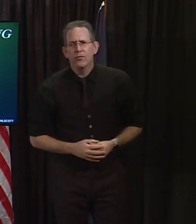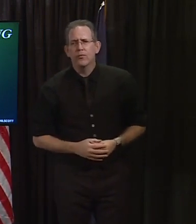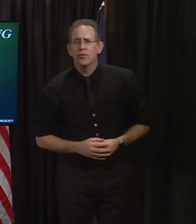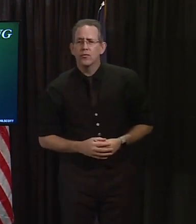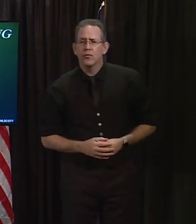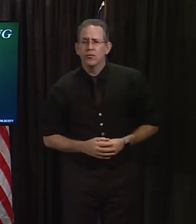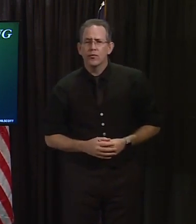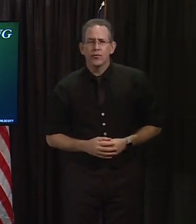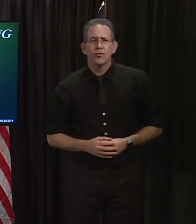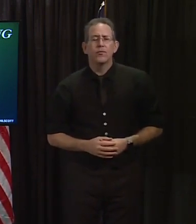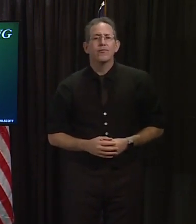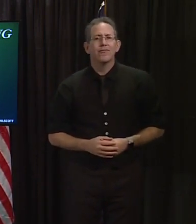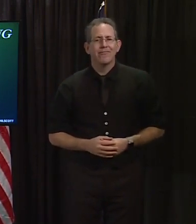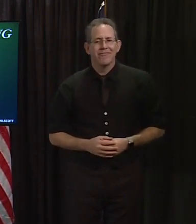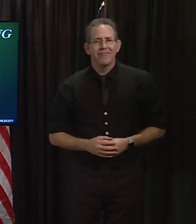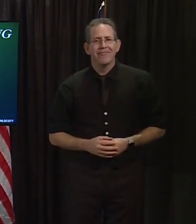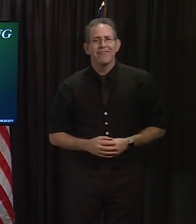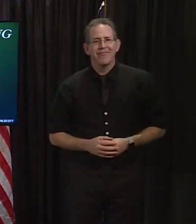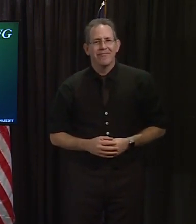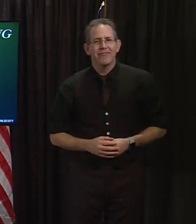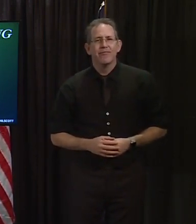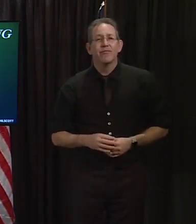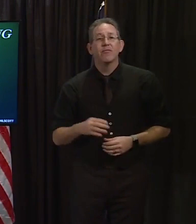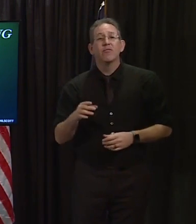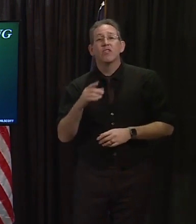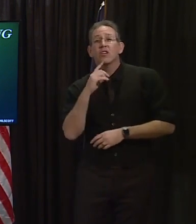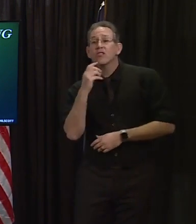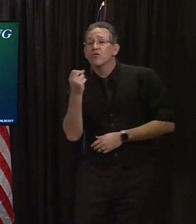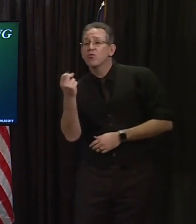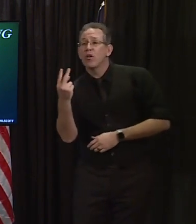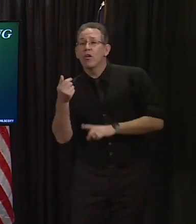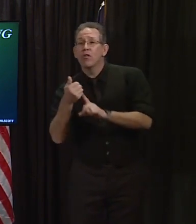If you are 12 years and older and it's spent at least five months, which is a